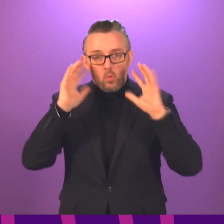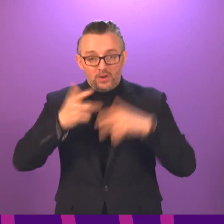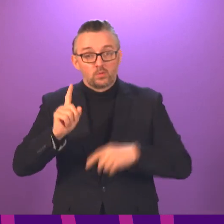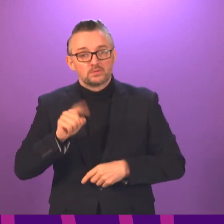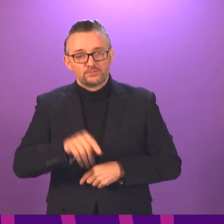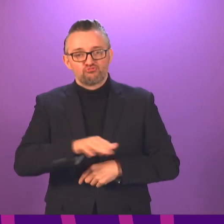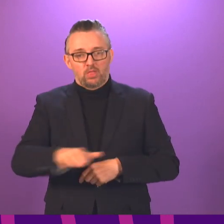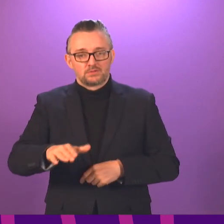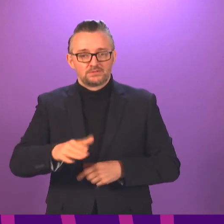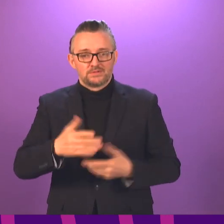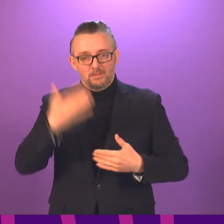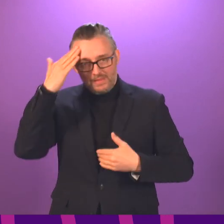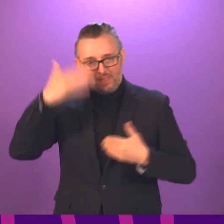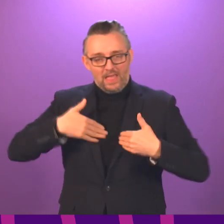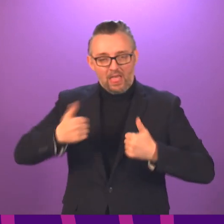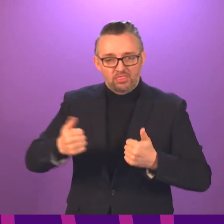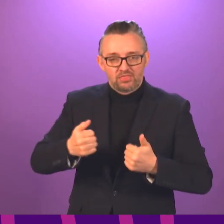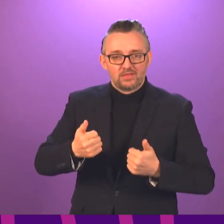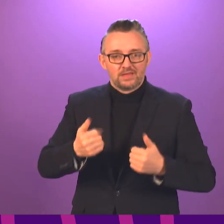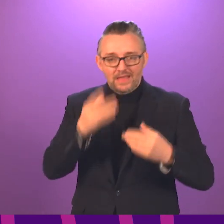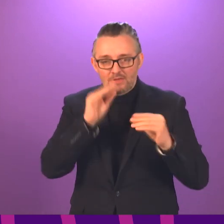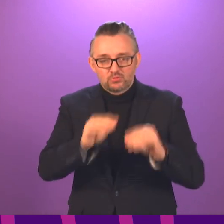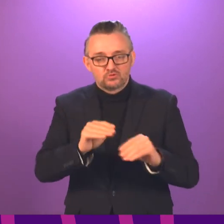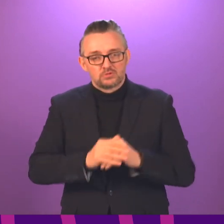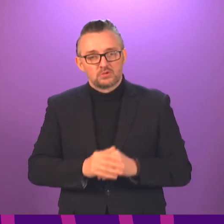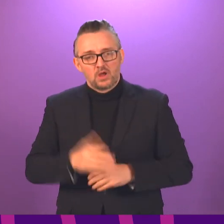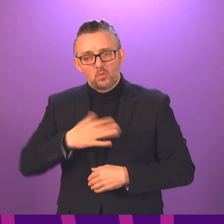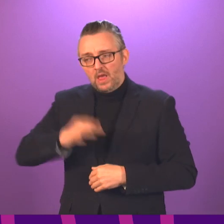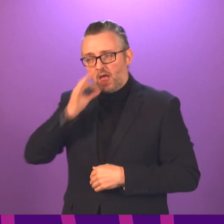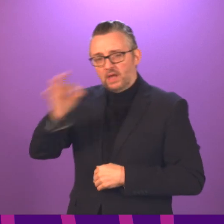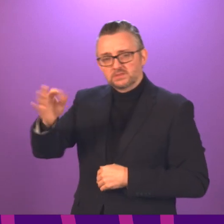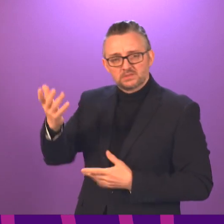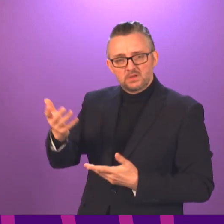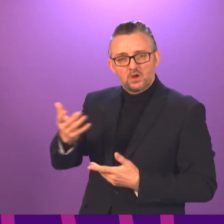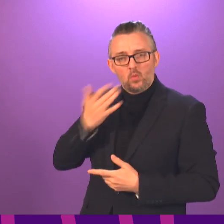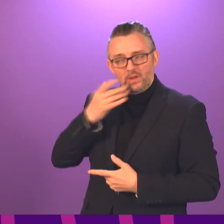health. Can the First Minister confirm when her Government will set out details of a national